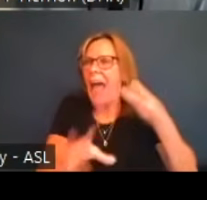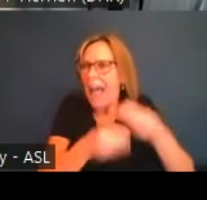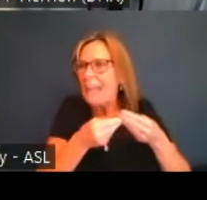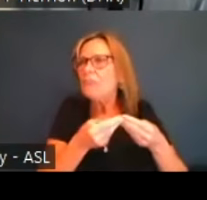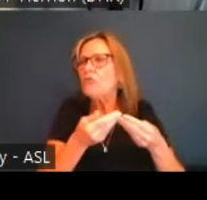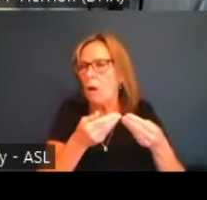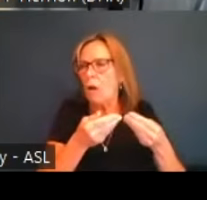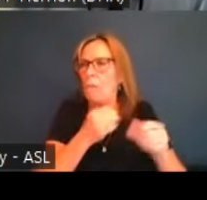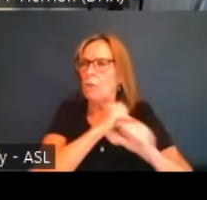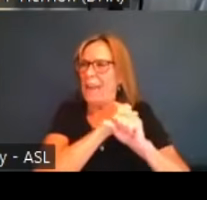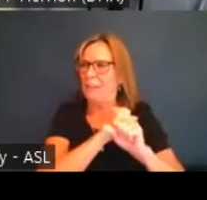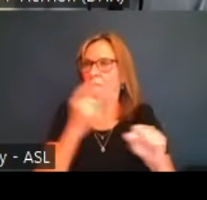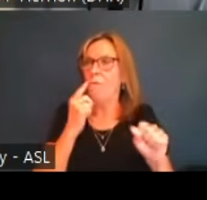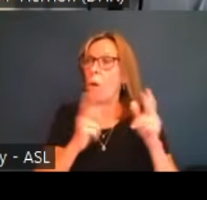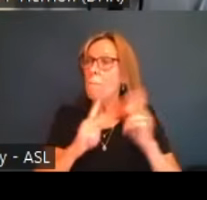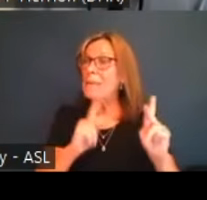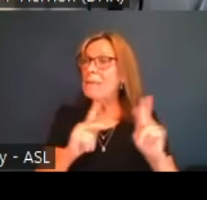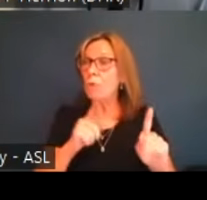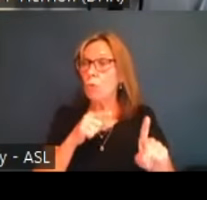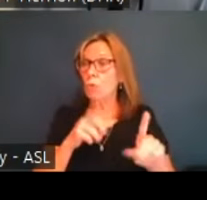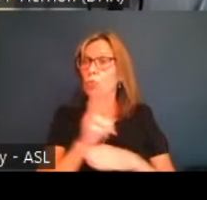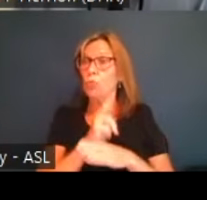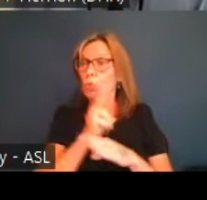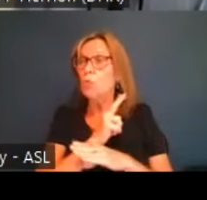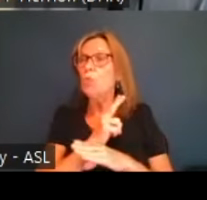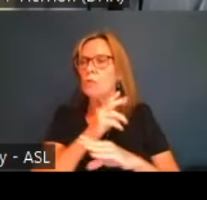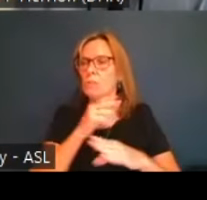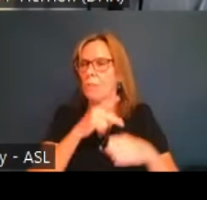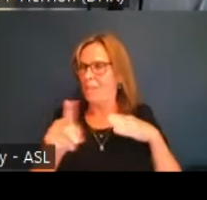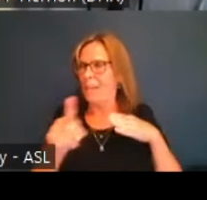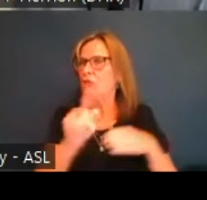open the door for a business owner to ask for some type of